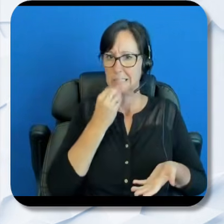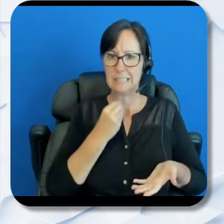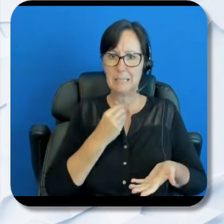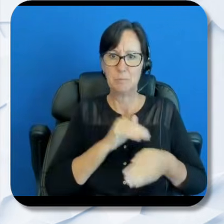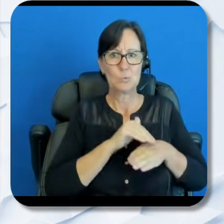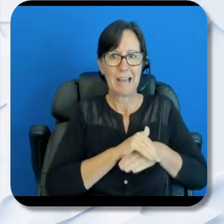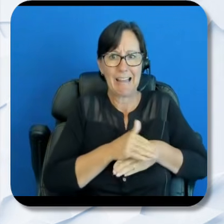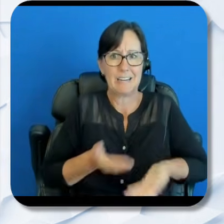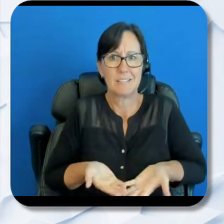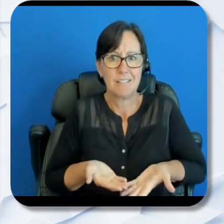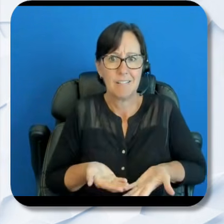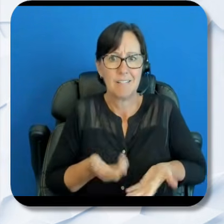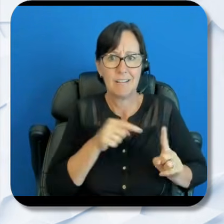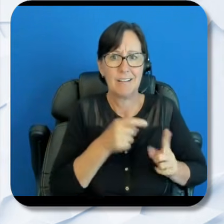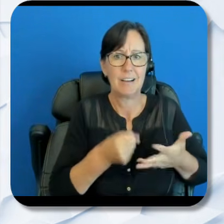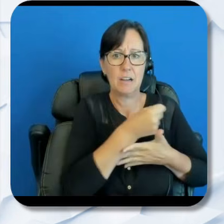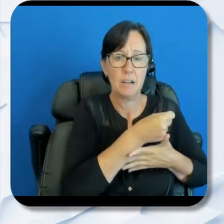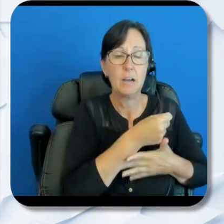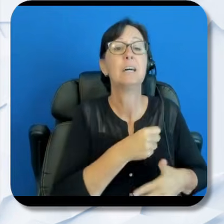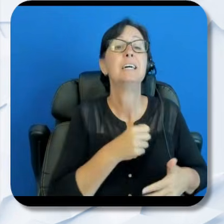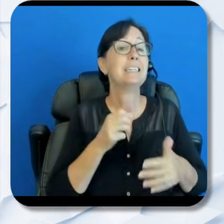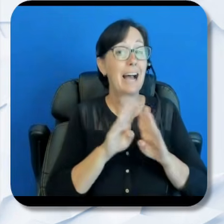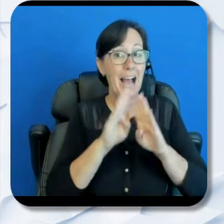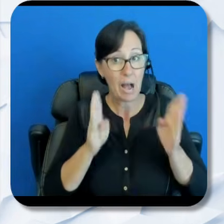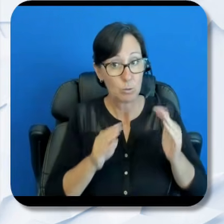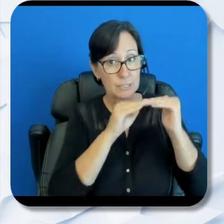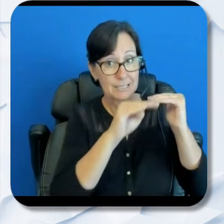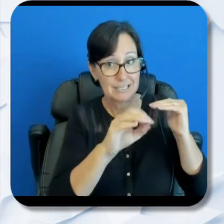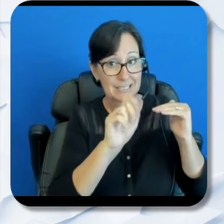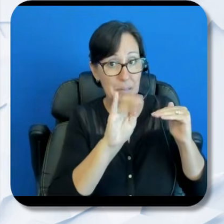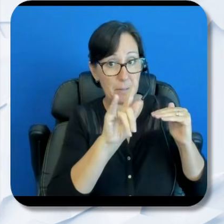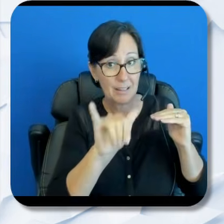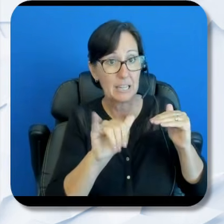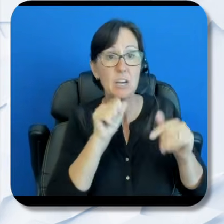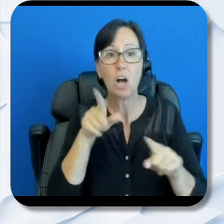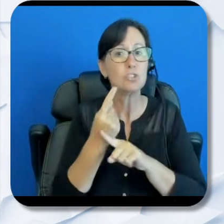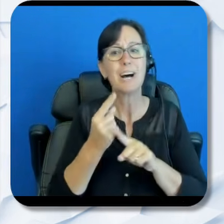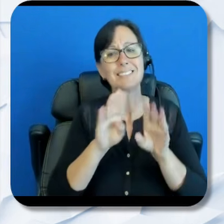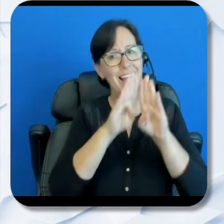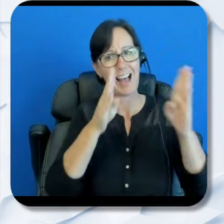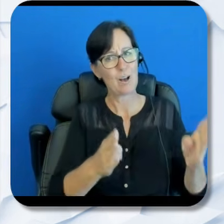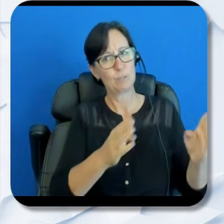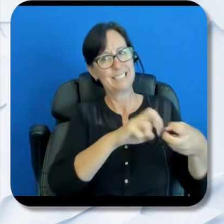That is why housing stability is not just a housing issue, it's an education issue.